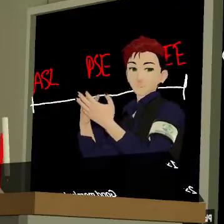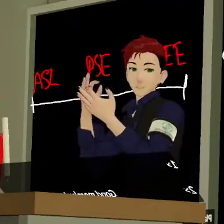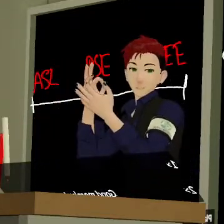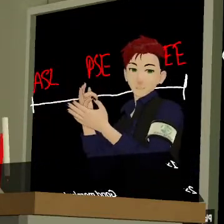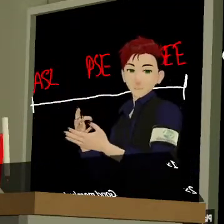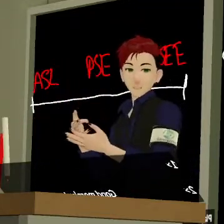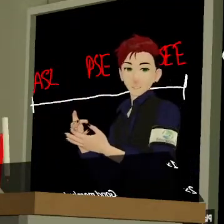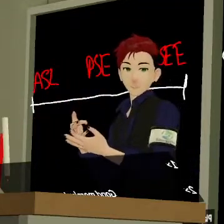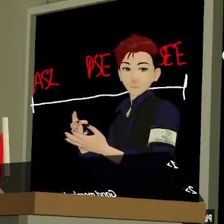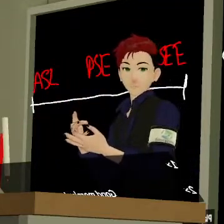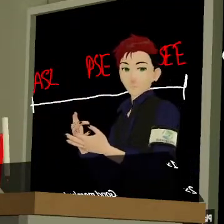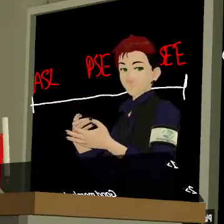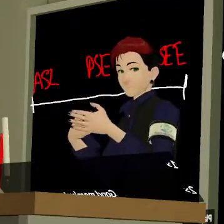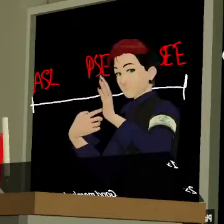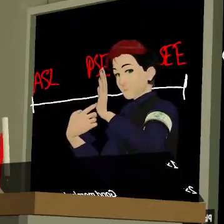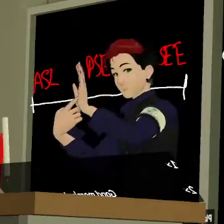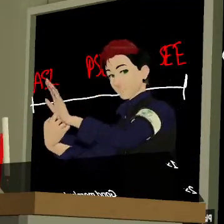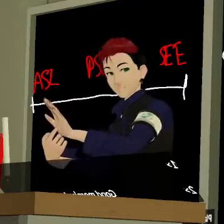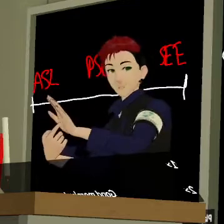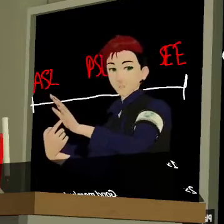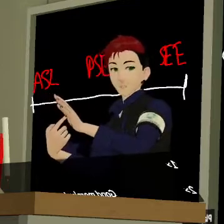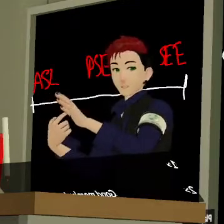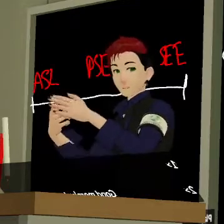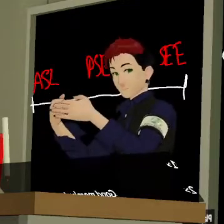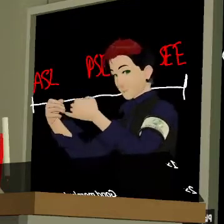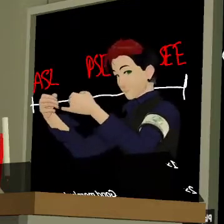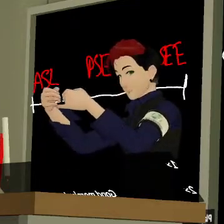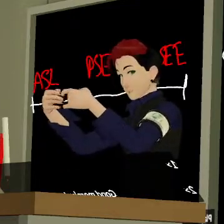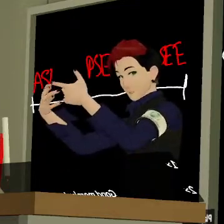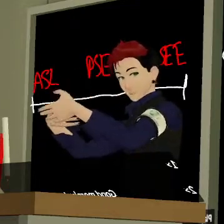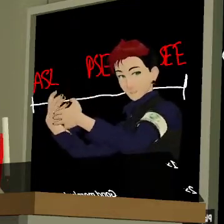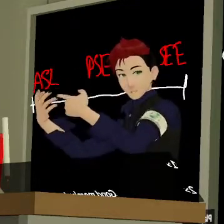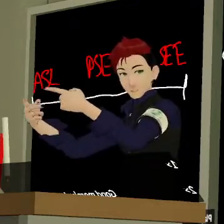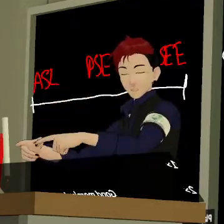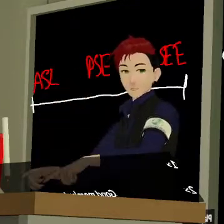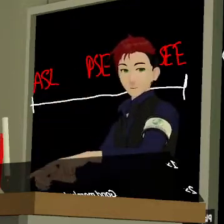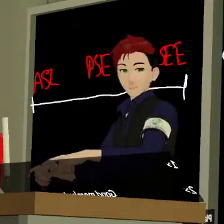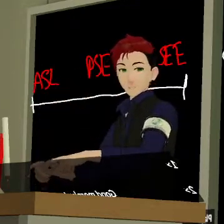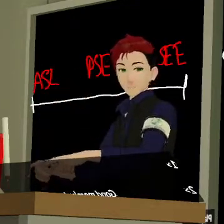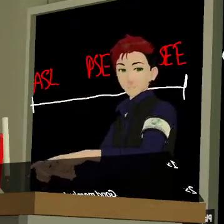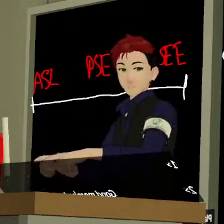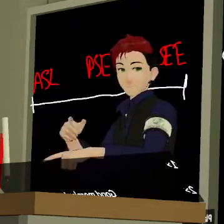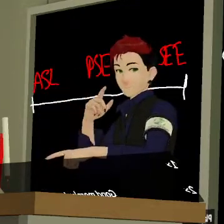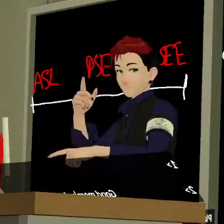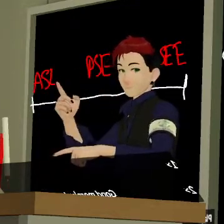painting a picture you're showing the story as it happens